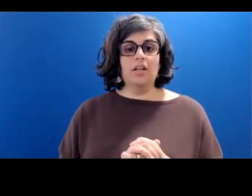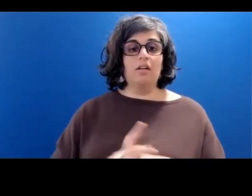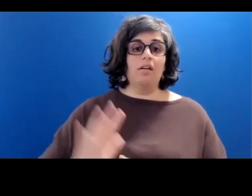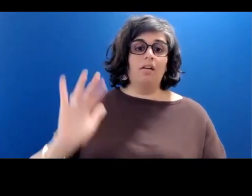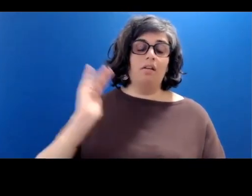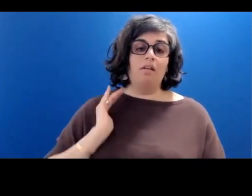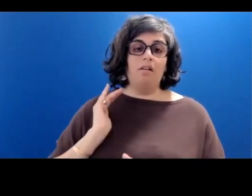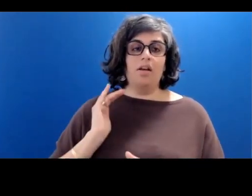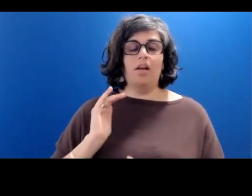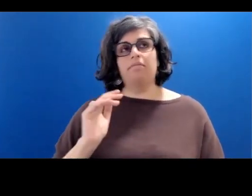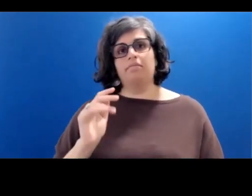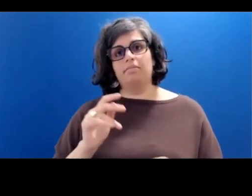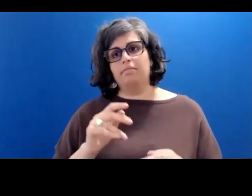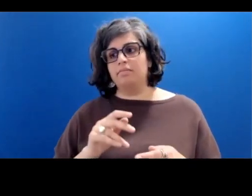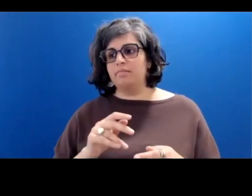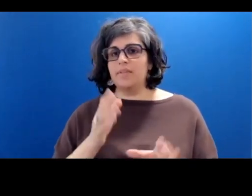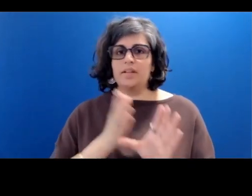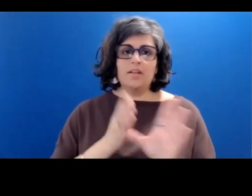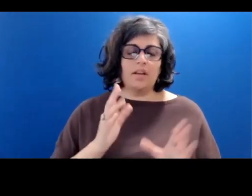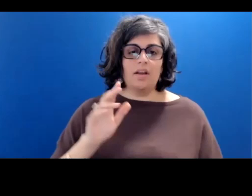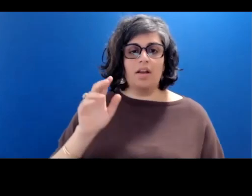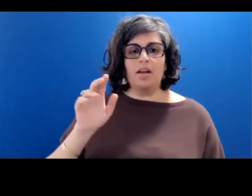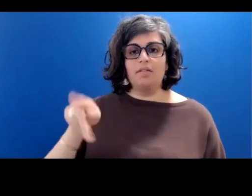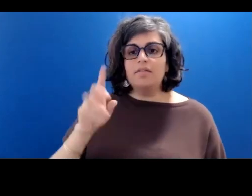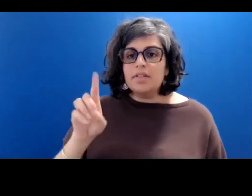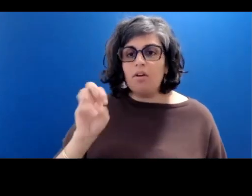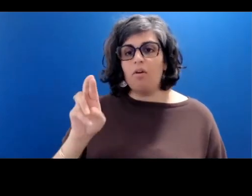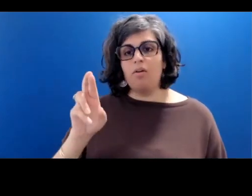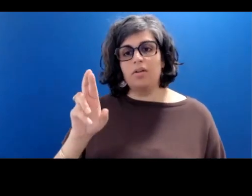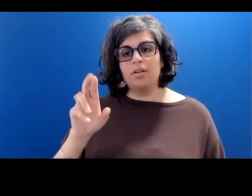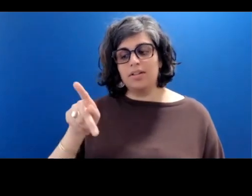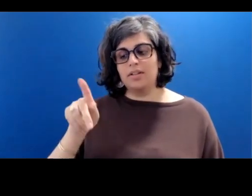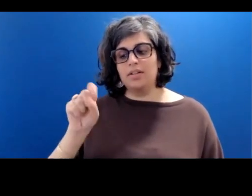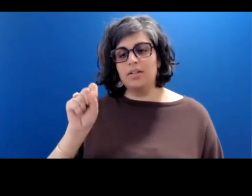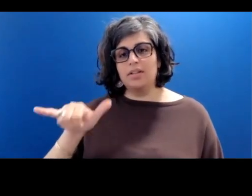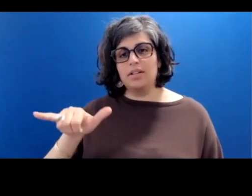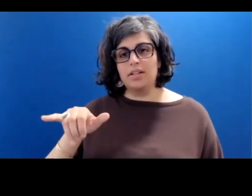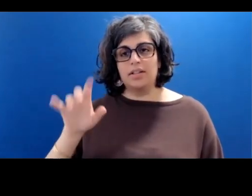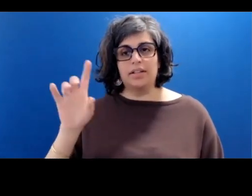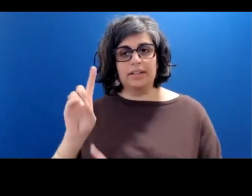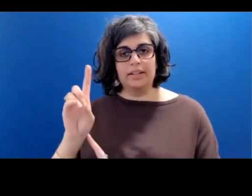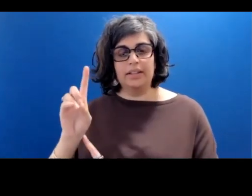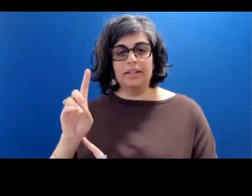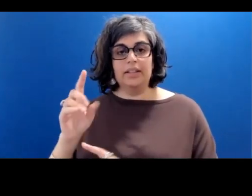more recent, there's master levels clinicians who've been writing those letters,